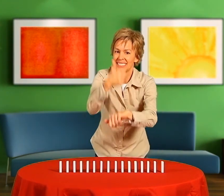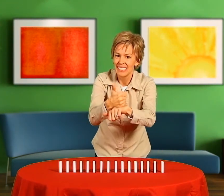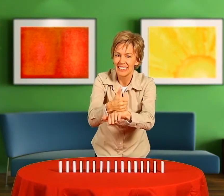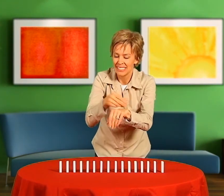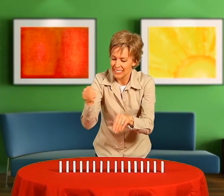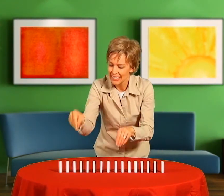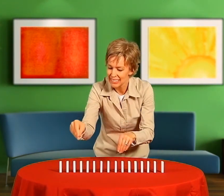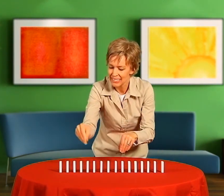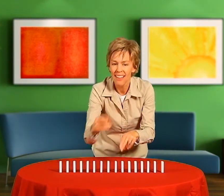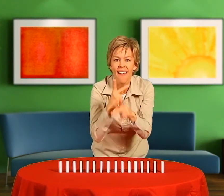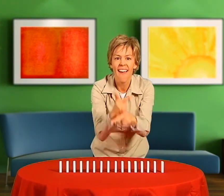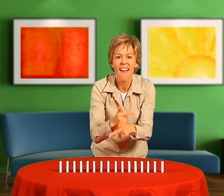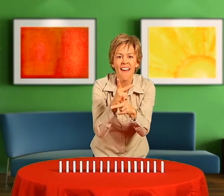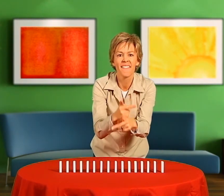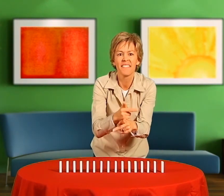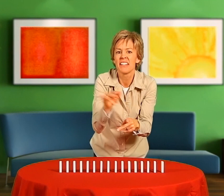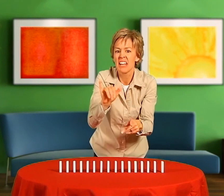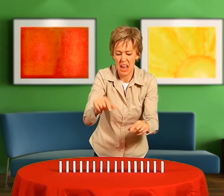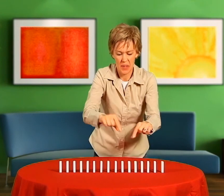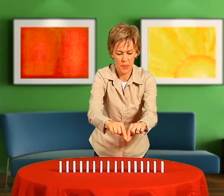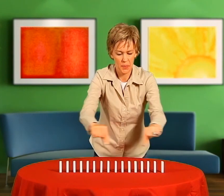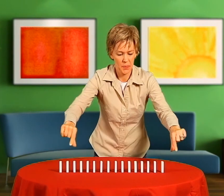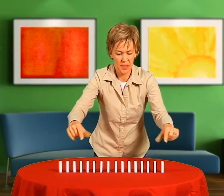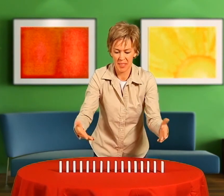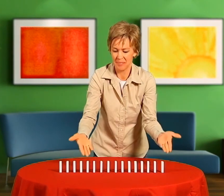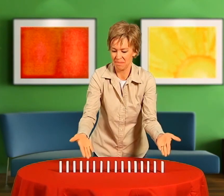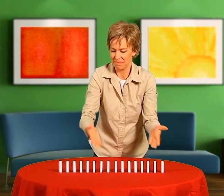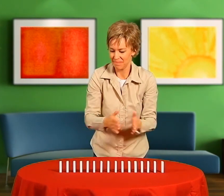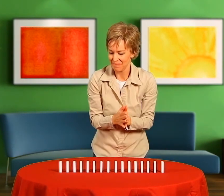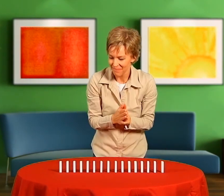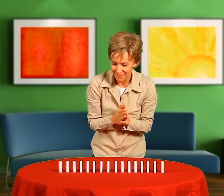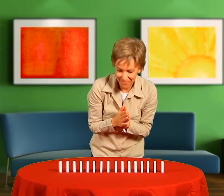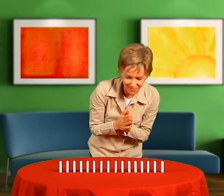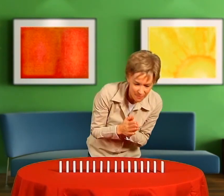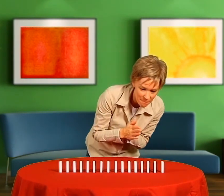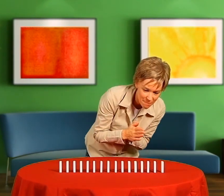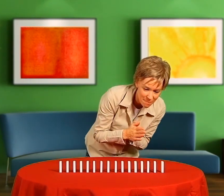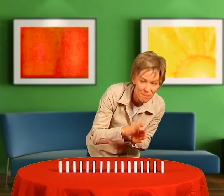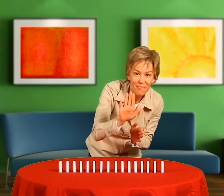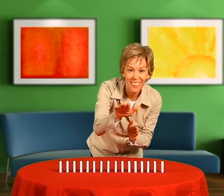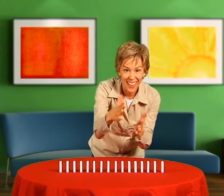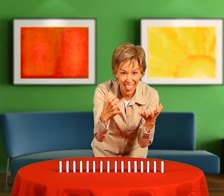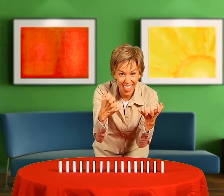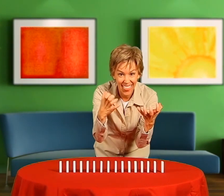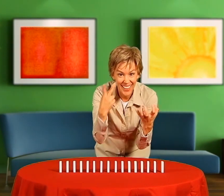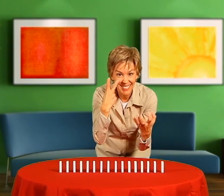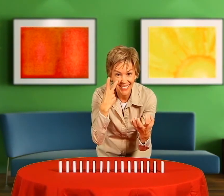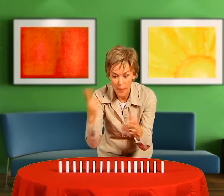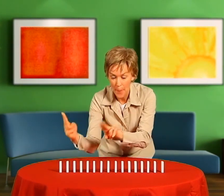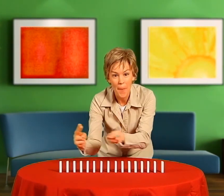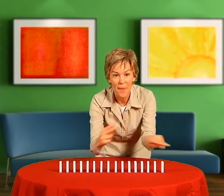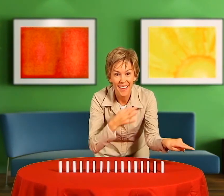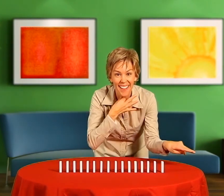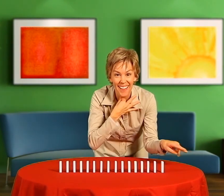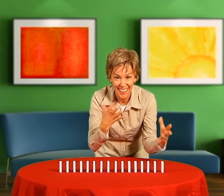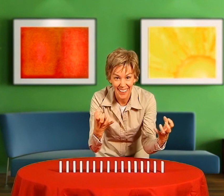FIRST, YOU HAVE TO SET THEM UP VERY CAREFULLY ALL IN A ROW, LIKE THIS. NOW, DO YOU WANT TO SEE THEM FALL?